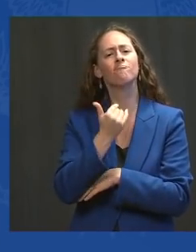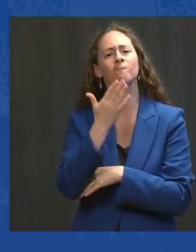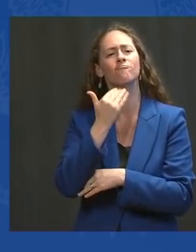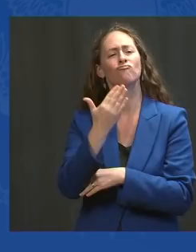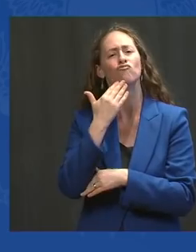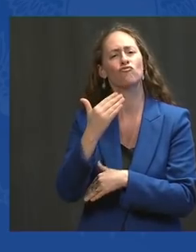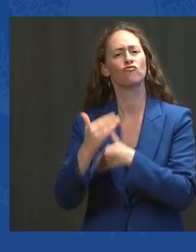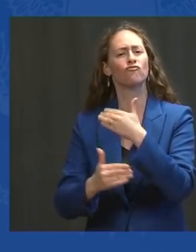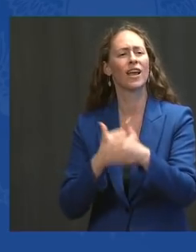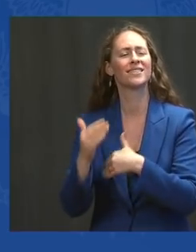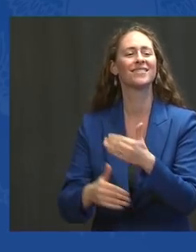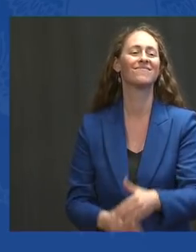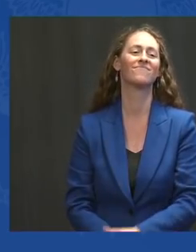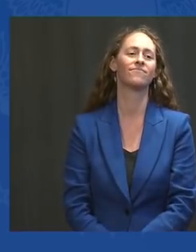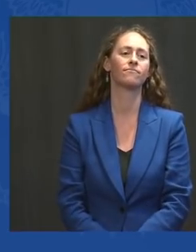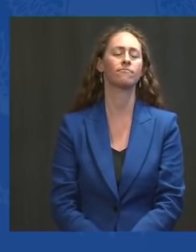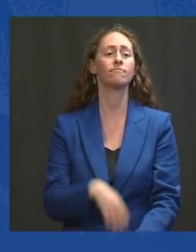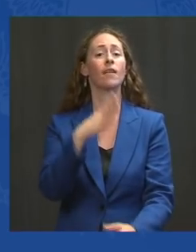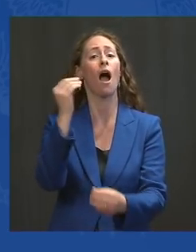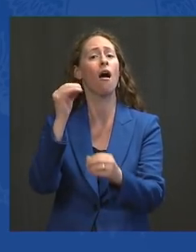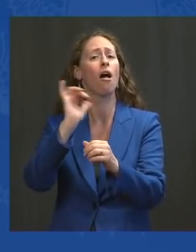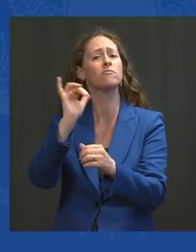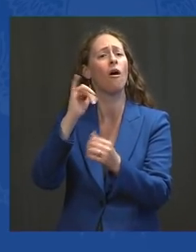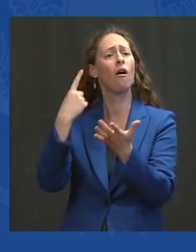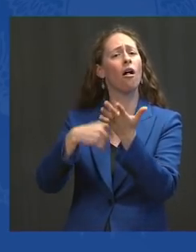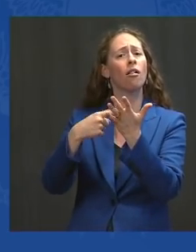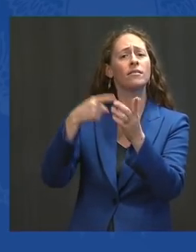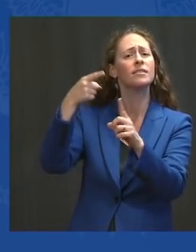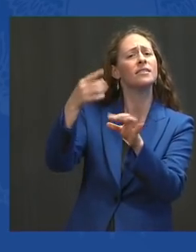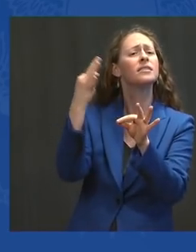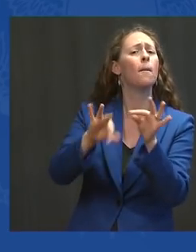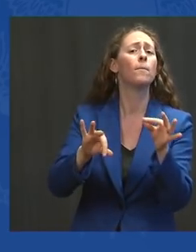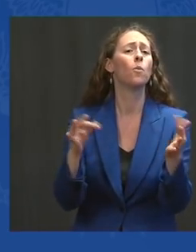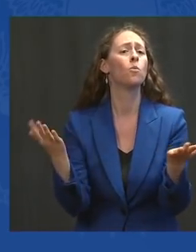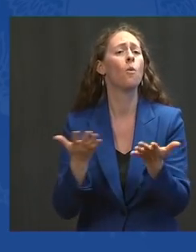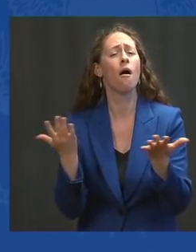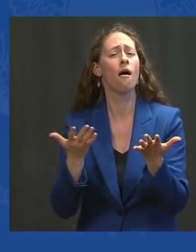Perhaps the most important of those things -- the most fundamental of those things --